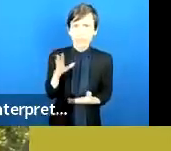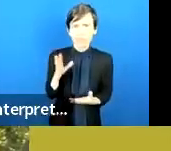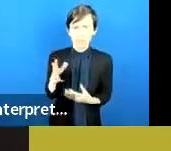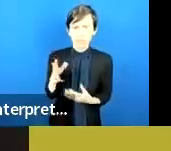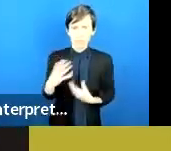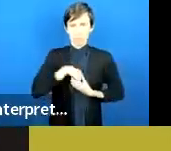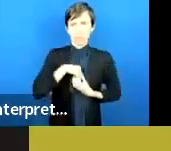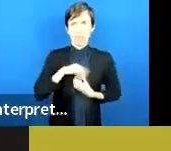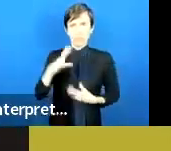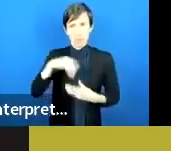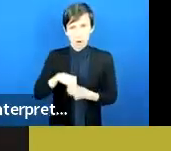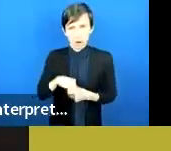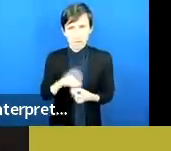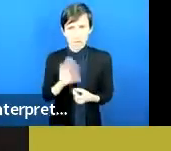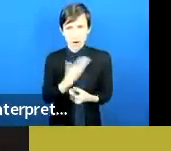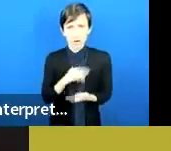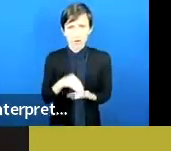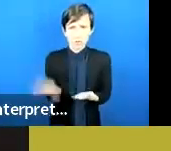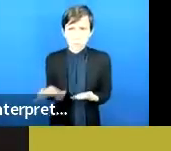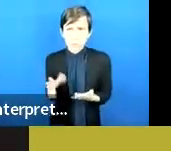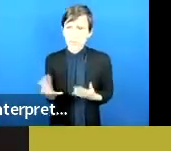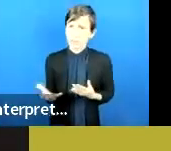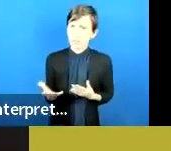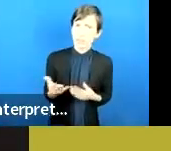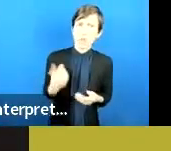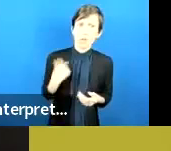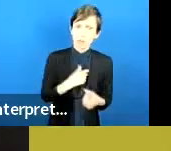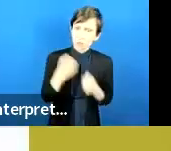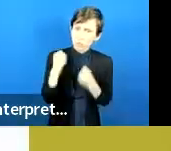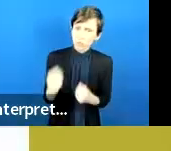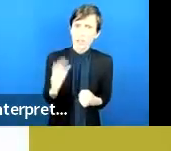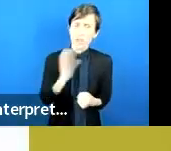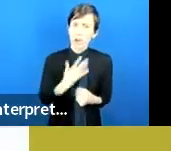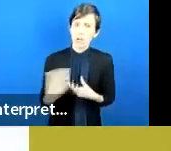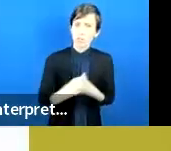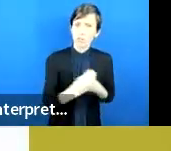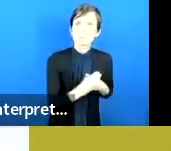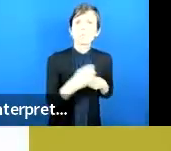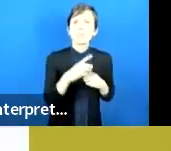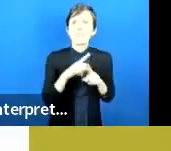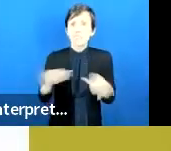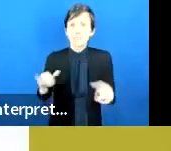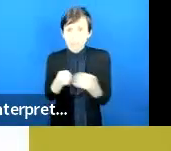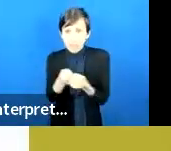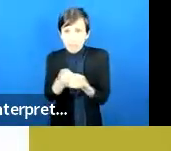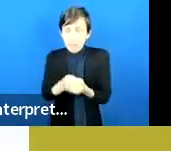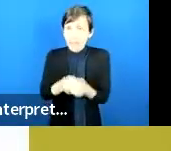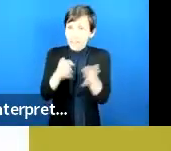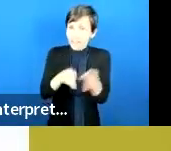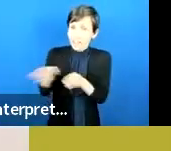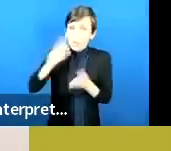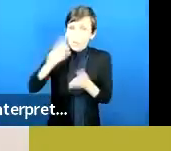We're strengthening religious inclusion across campus while supporting individual exploration and discovery.